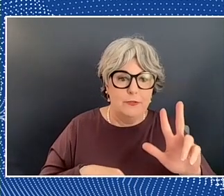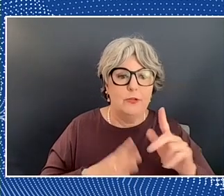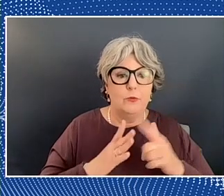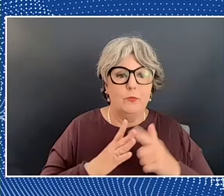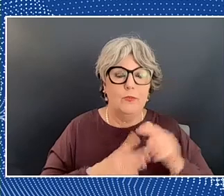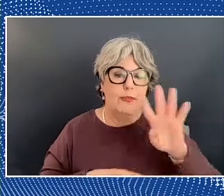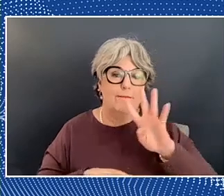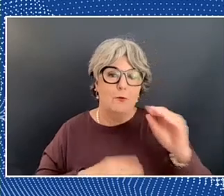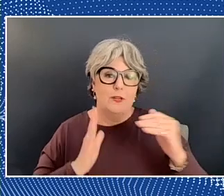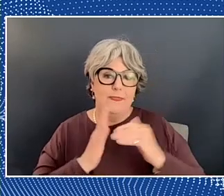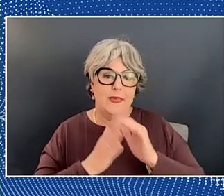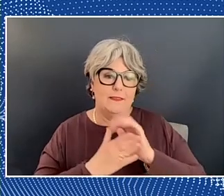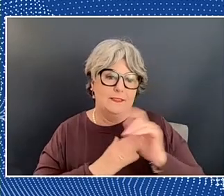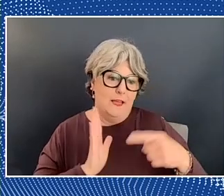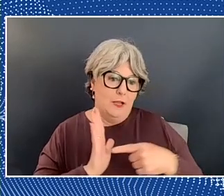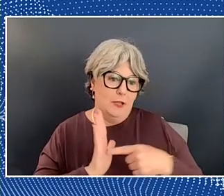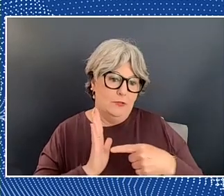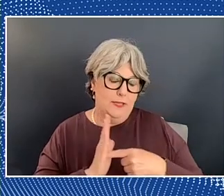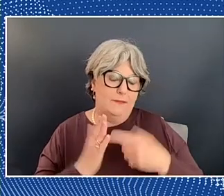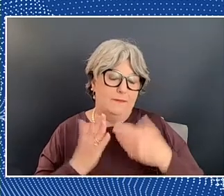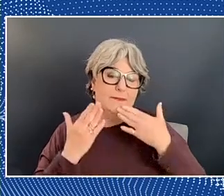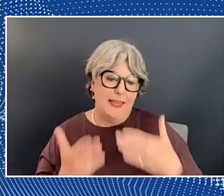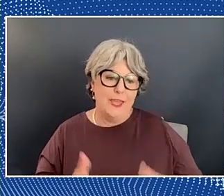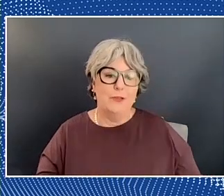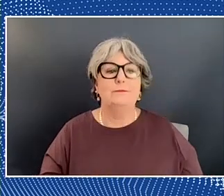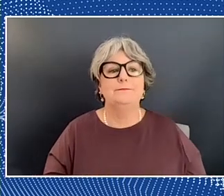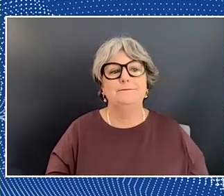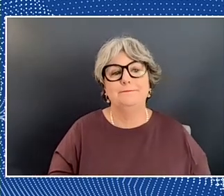Thank you. Thank you, Jarrod.